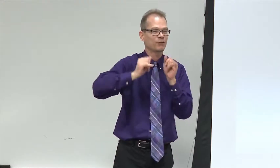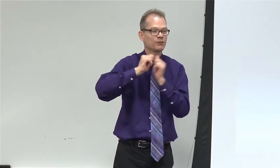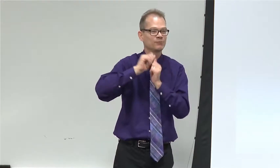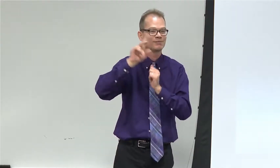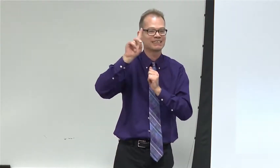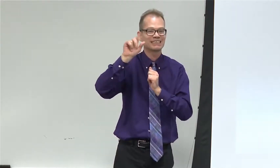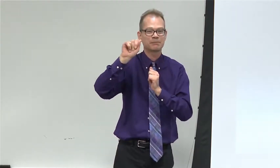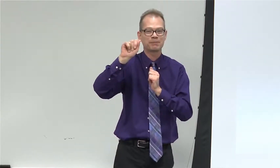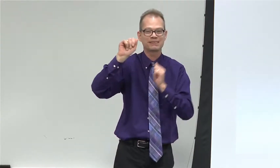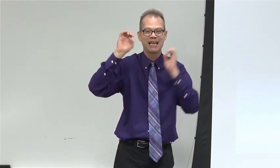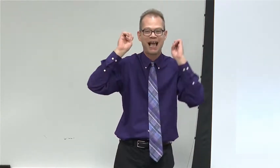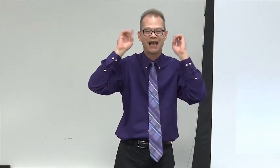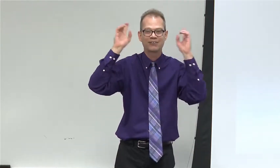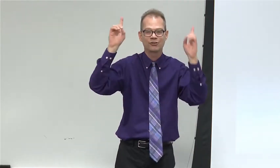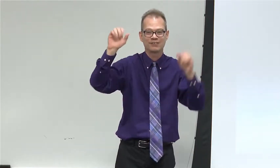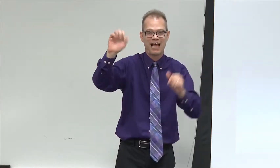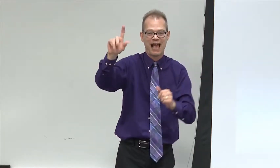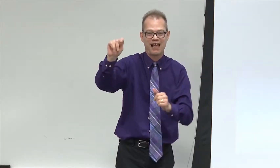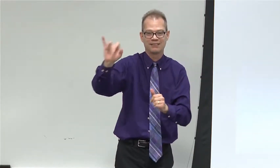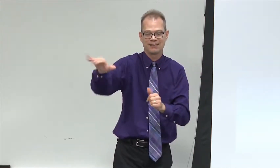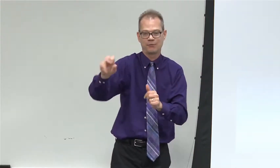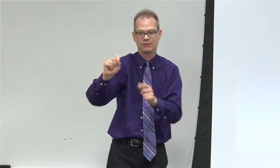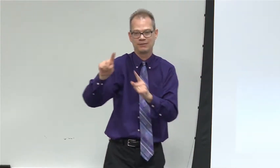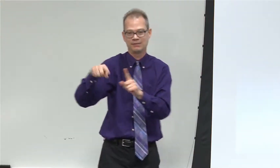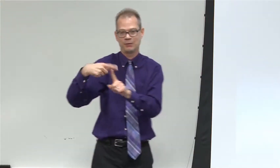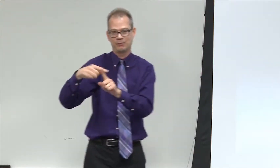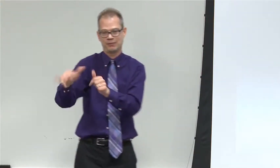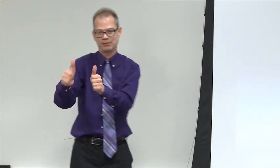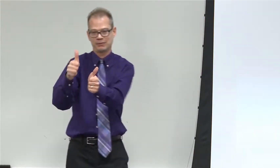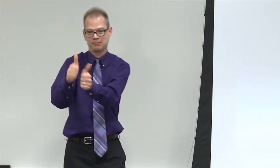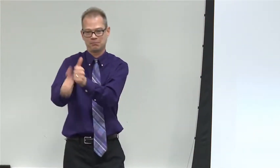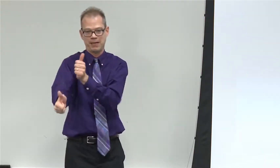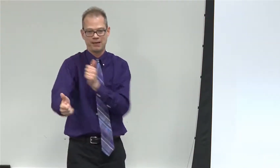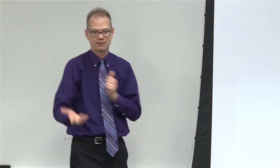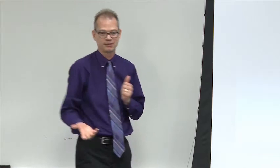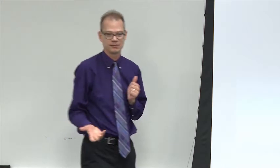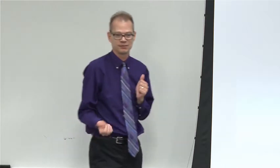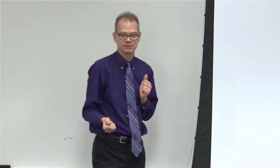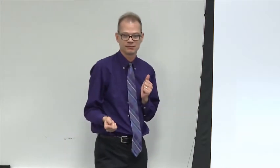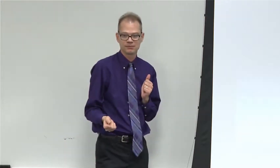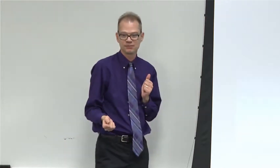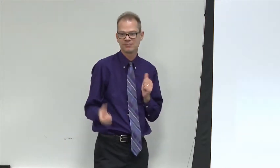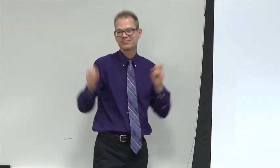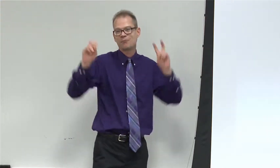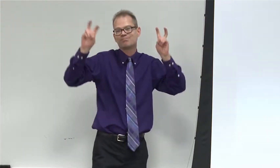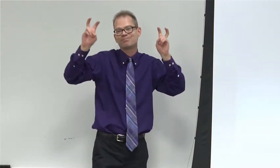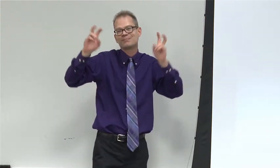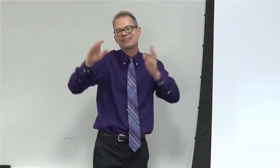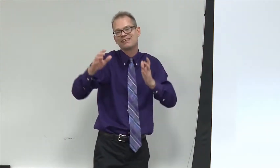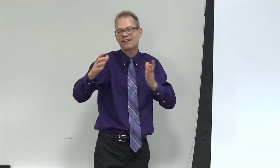That's when the idea of Individuals with Disability Education Act came through and was passed.